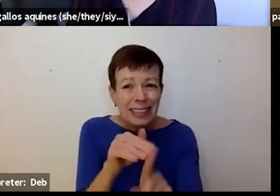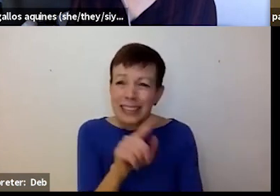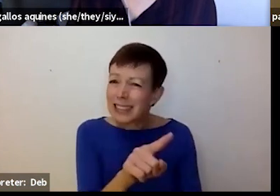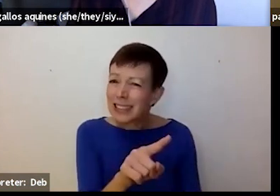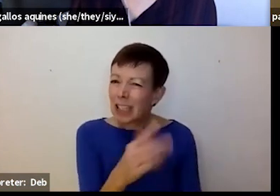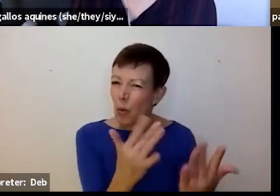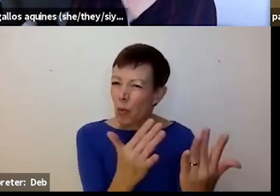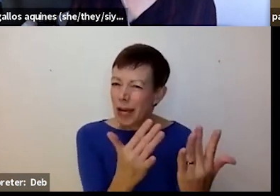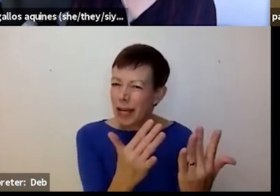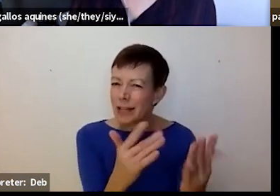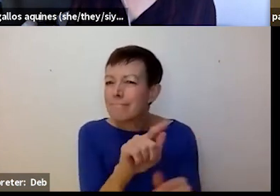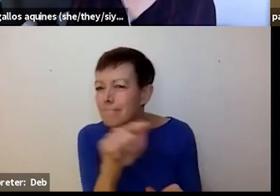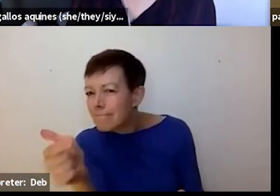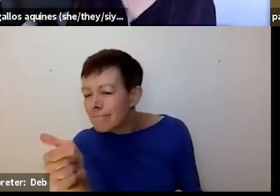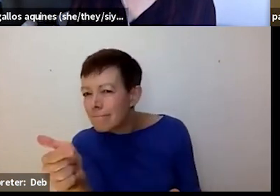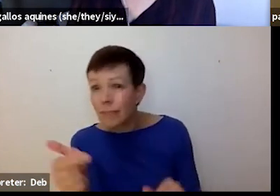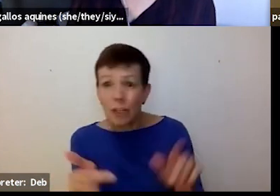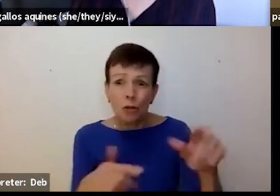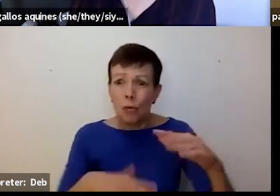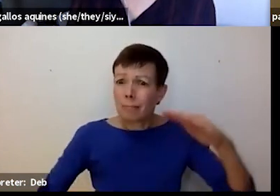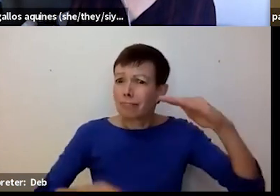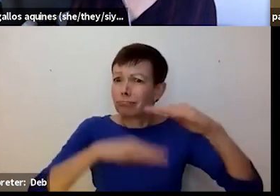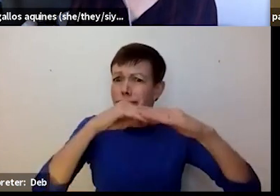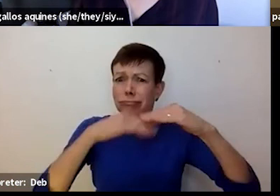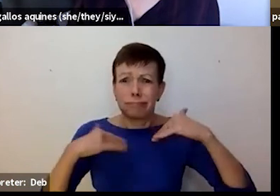We'll find someone else because you're at capacity. And this word is like